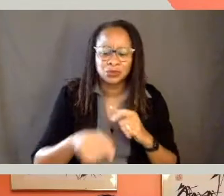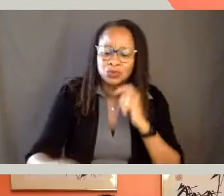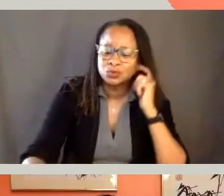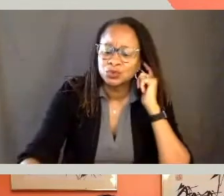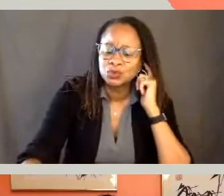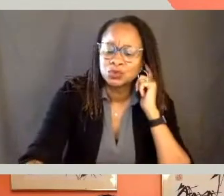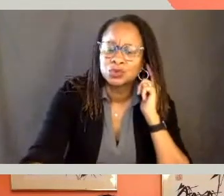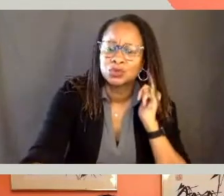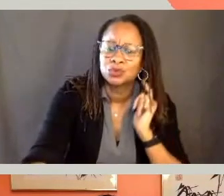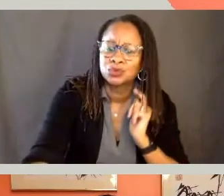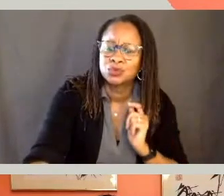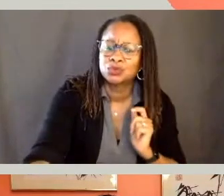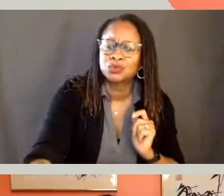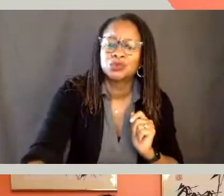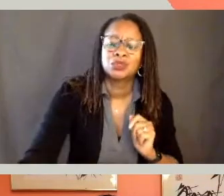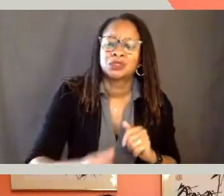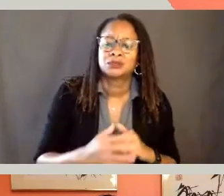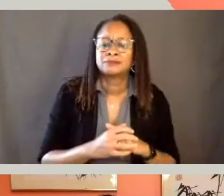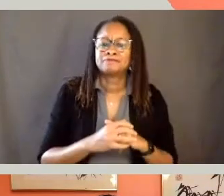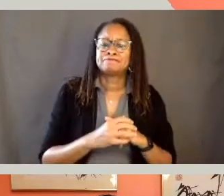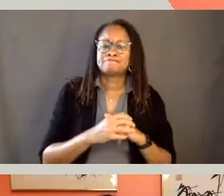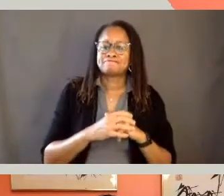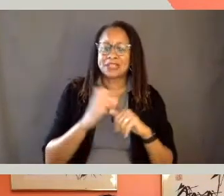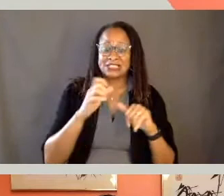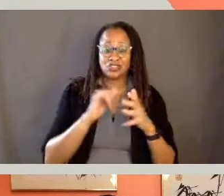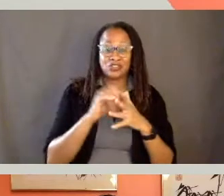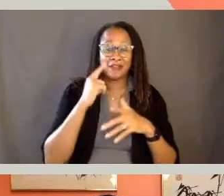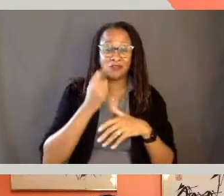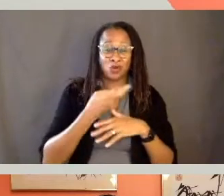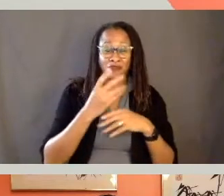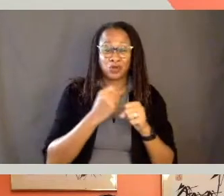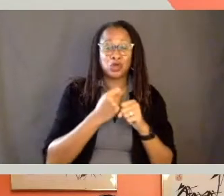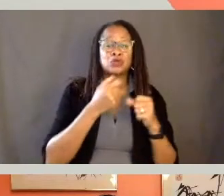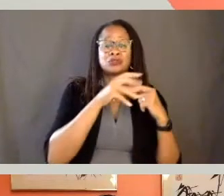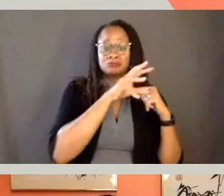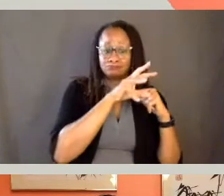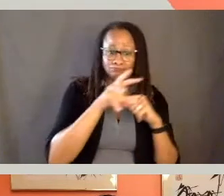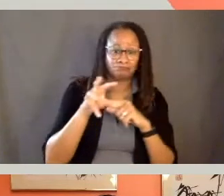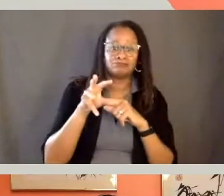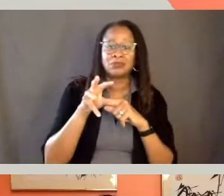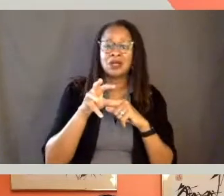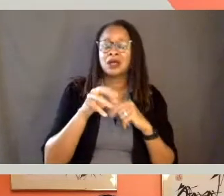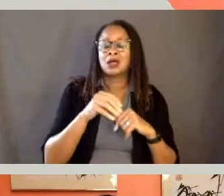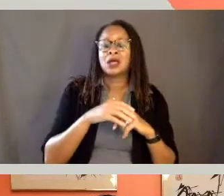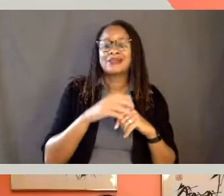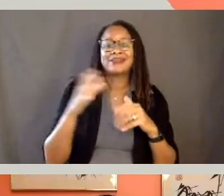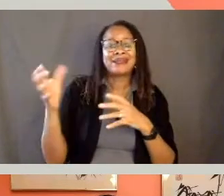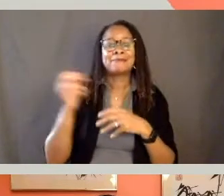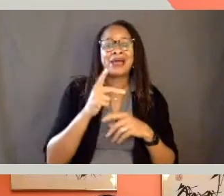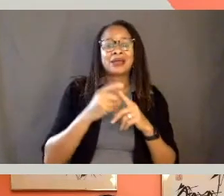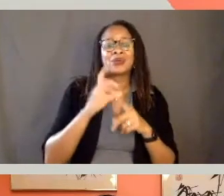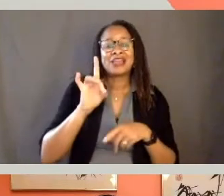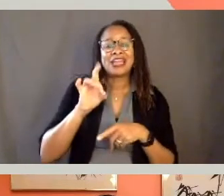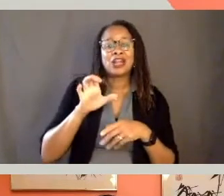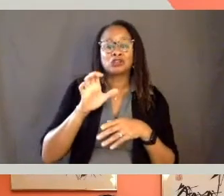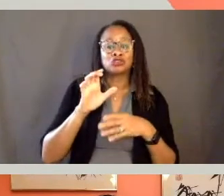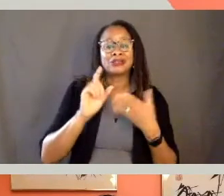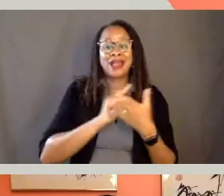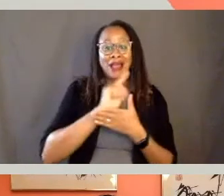So they did that for a couple of years and he came back with 800 hours of footage following six people from